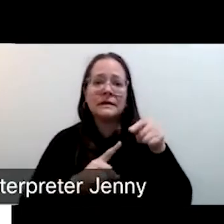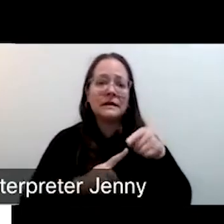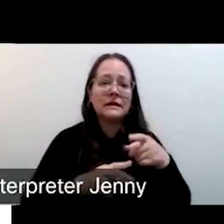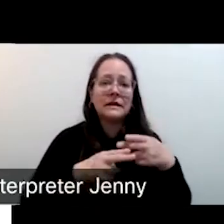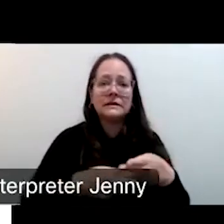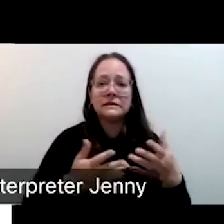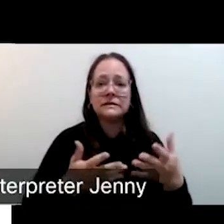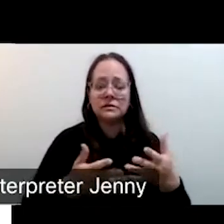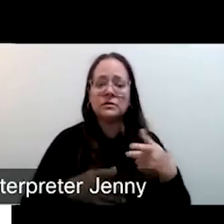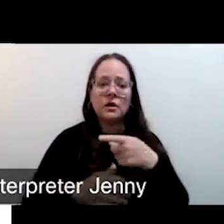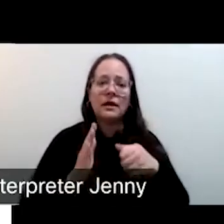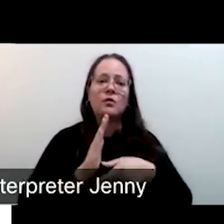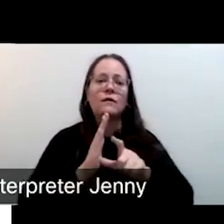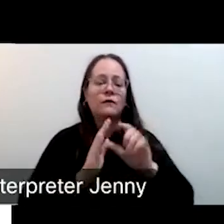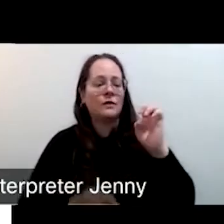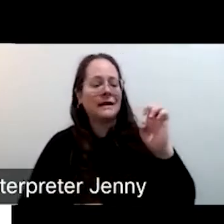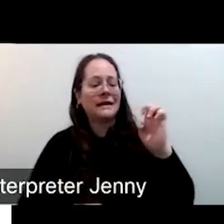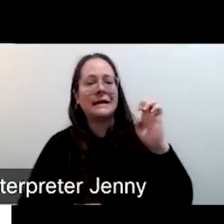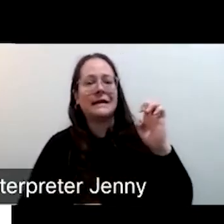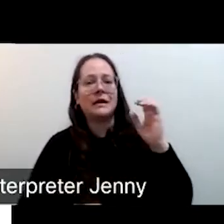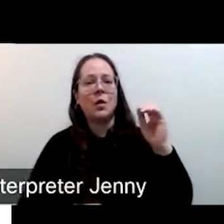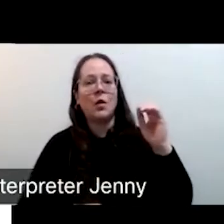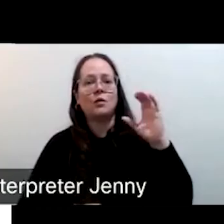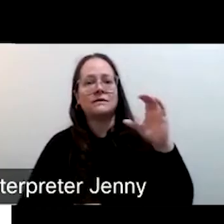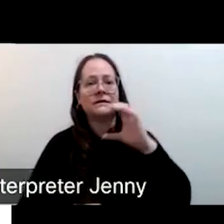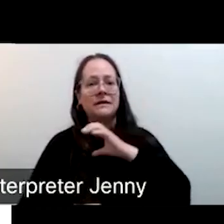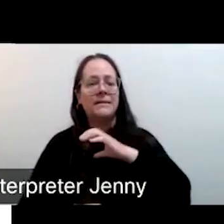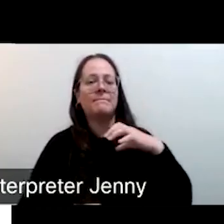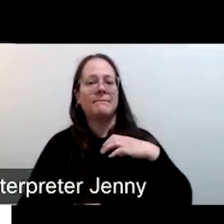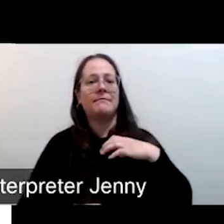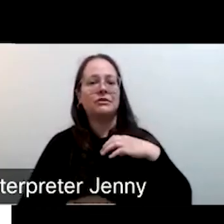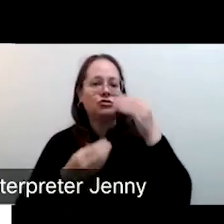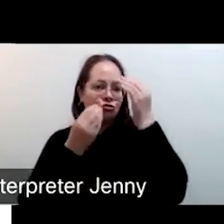Equal Employment Opportunity Commission guidance for service providers.